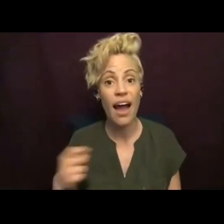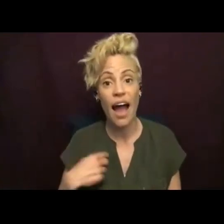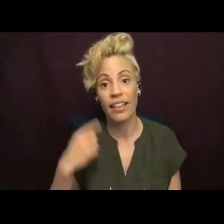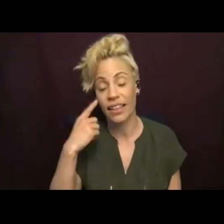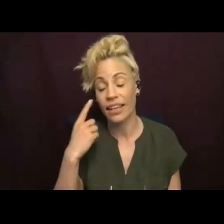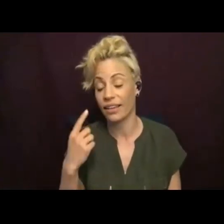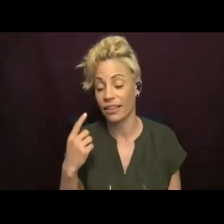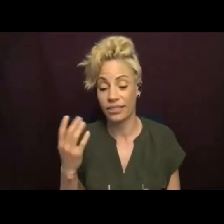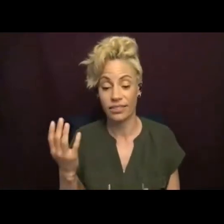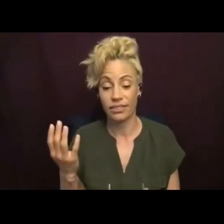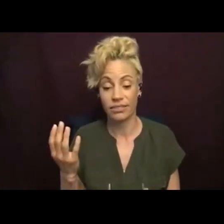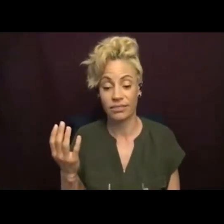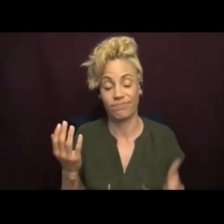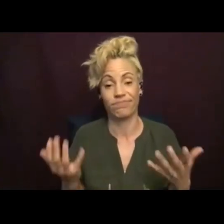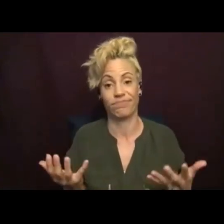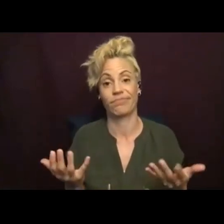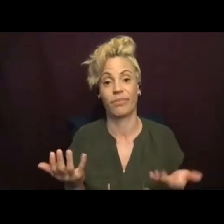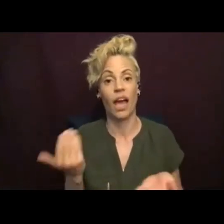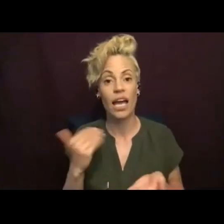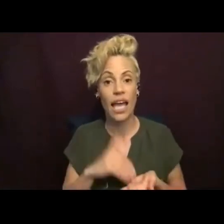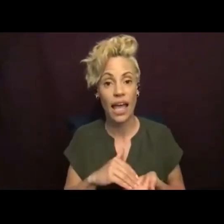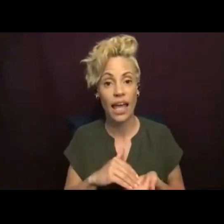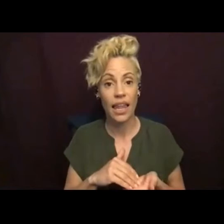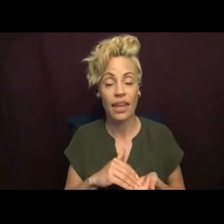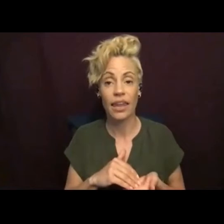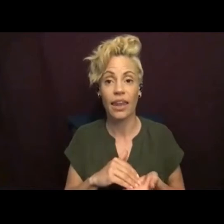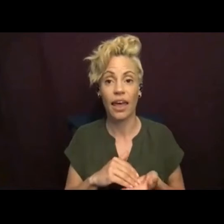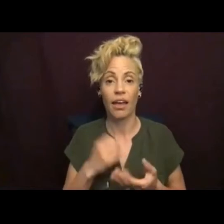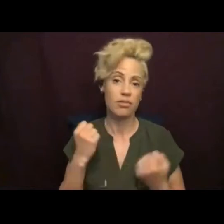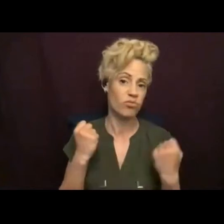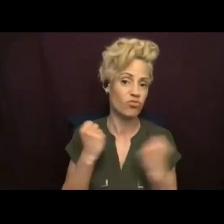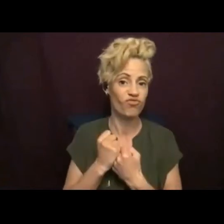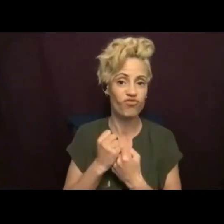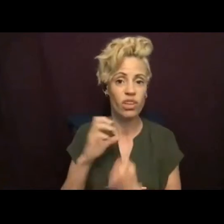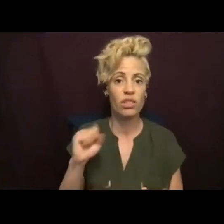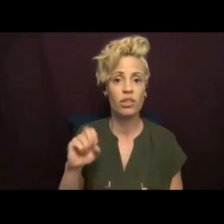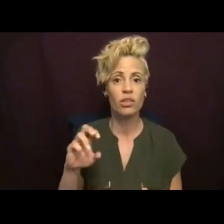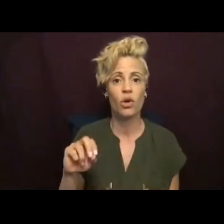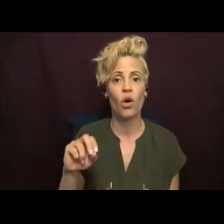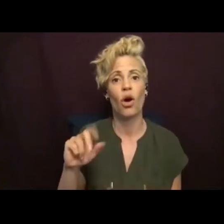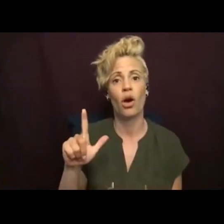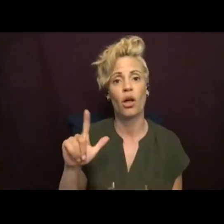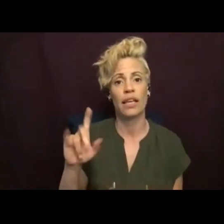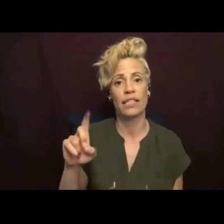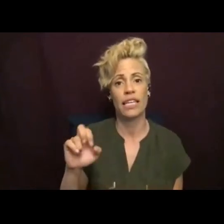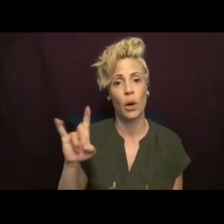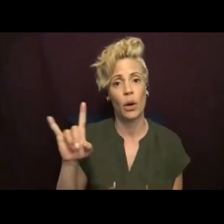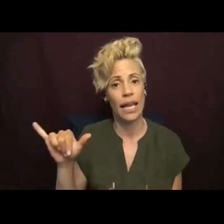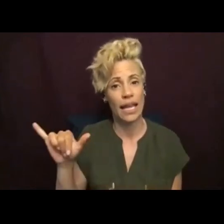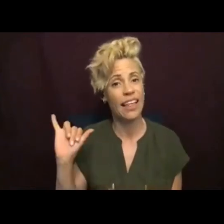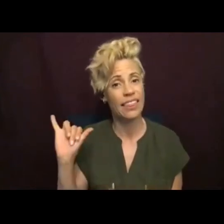this is a question of solidarity. It kind of is our fault too.